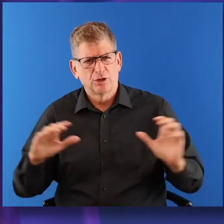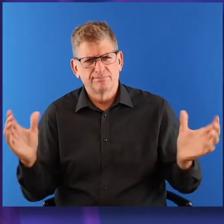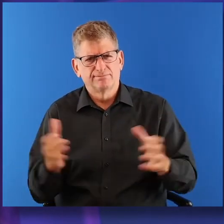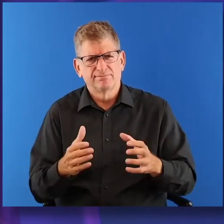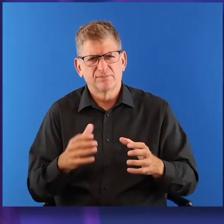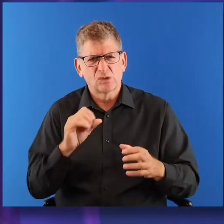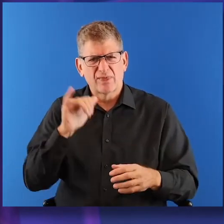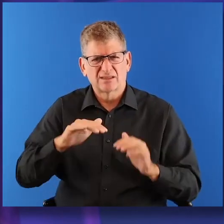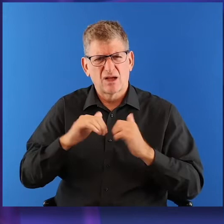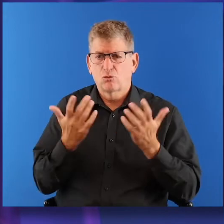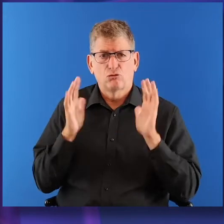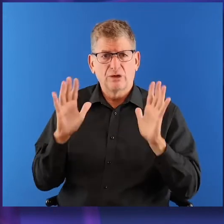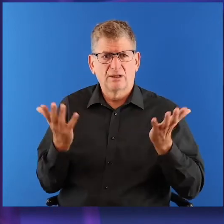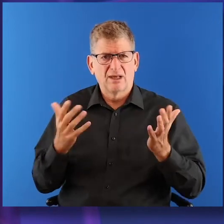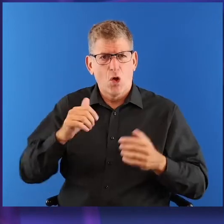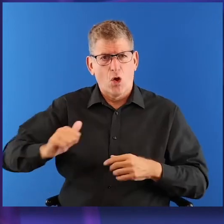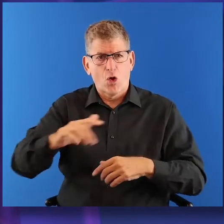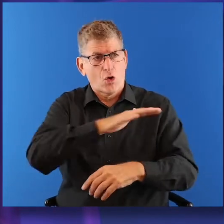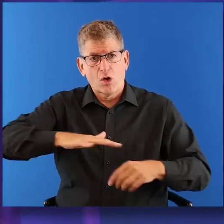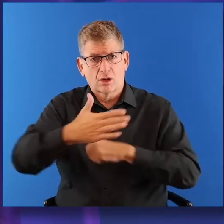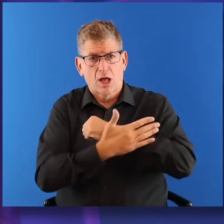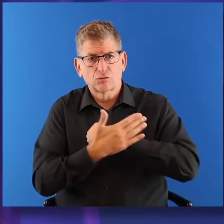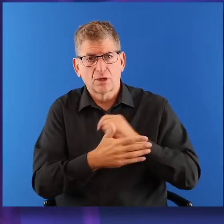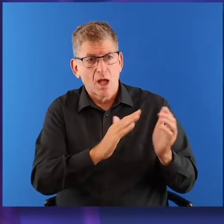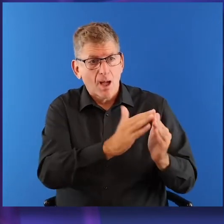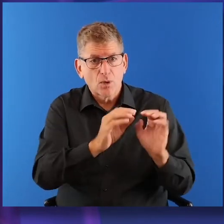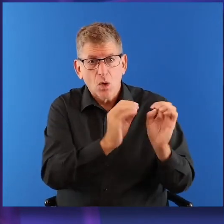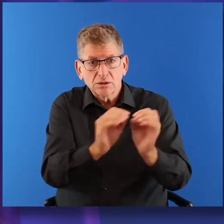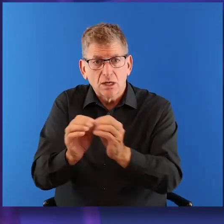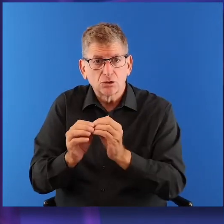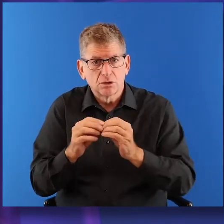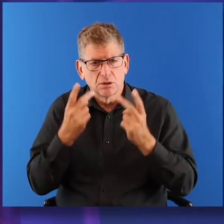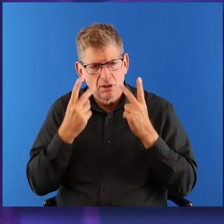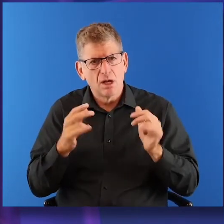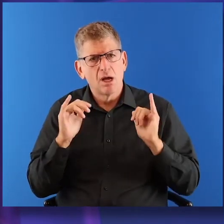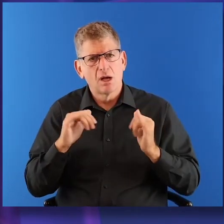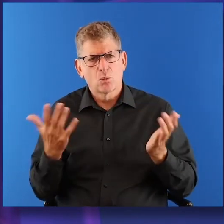what it means to work together and they saw the very real impact of